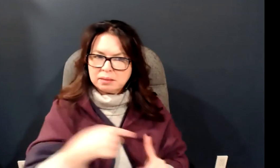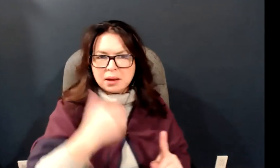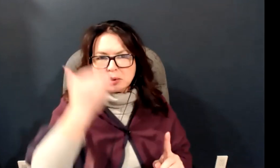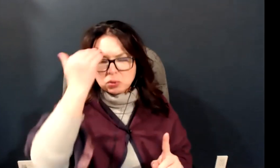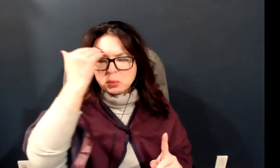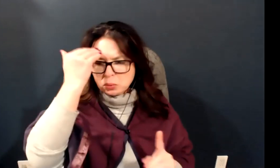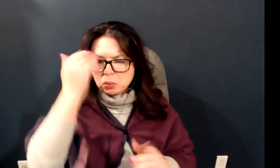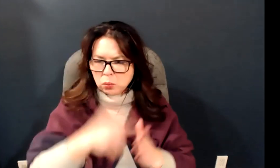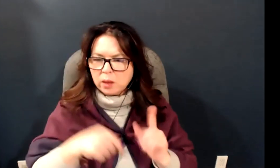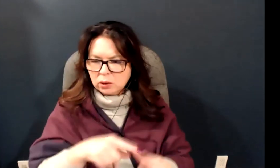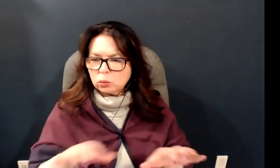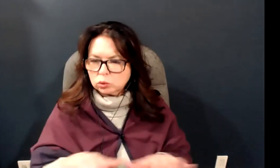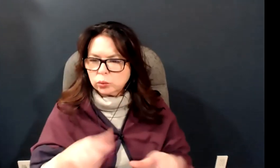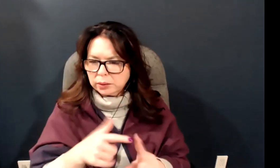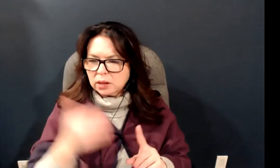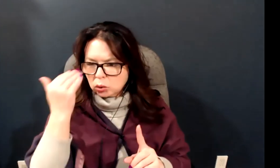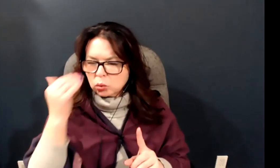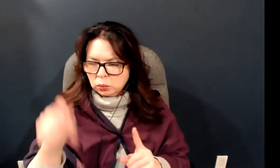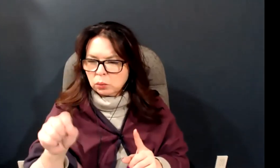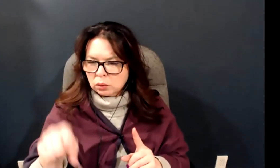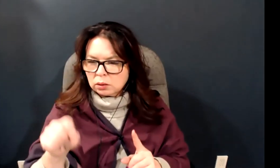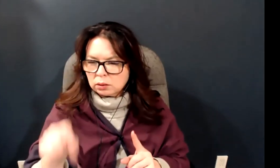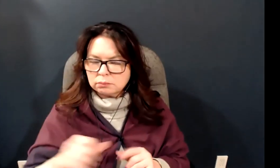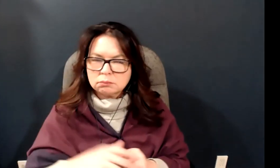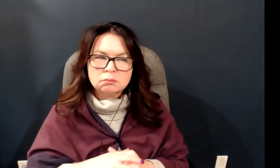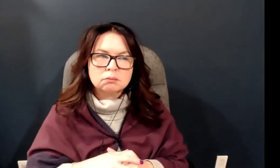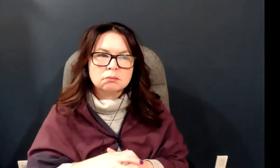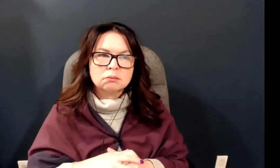us and she was, "Is that true? We should check that", 'cause it seemed, we didn't know so